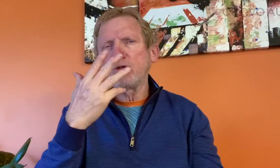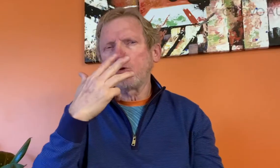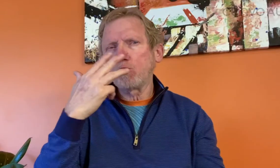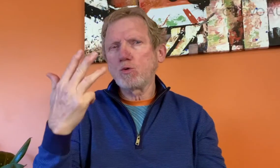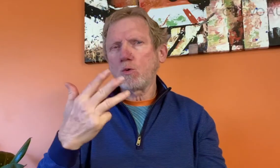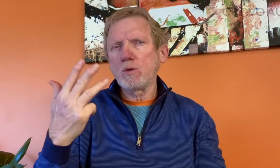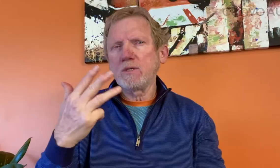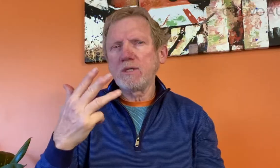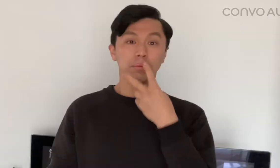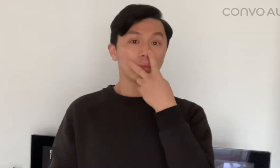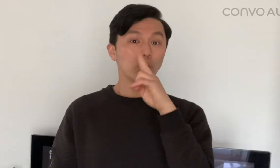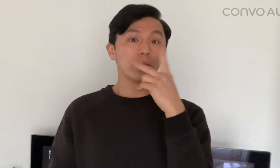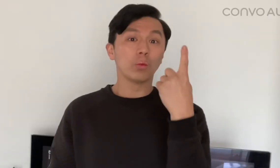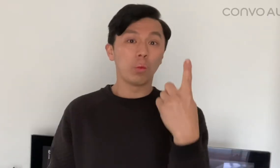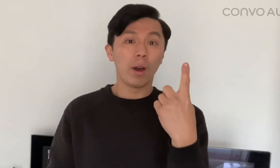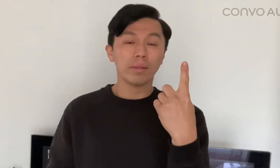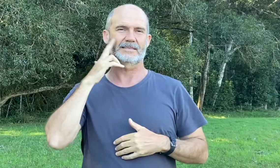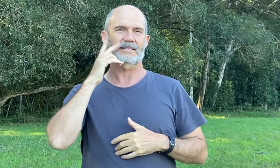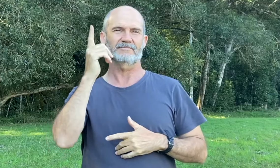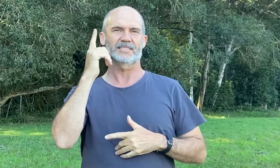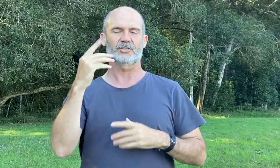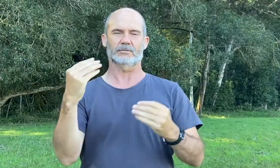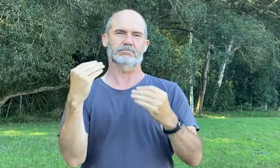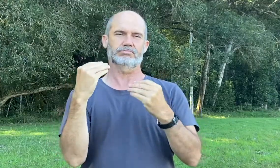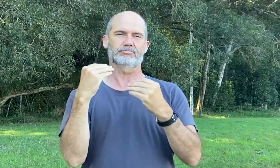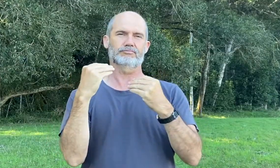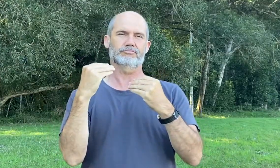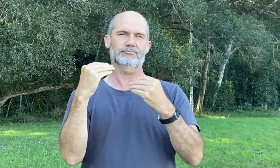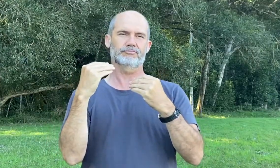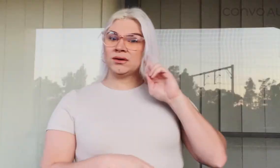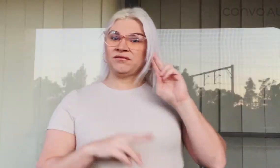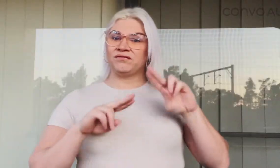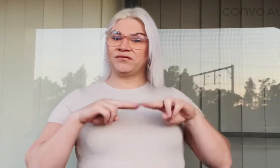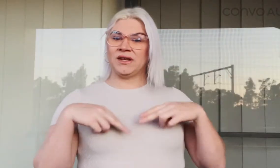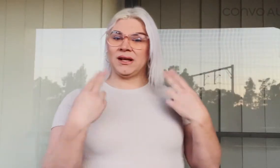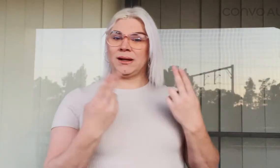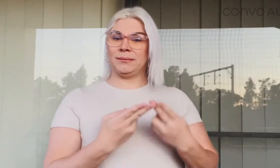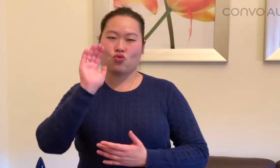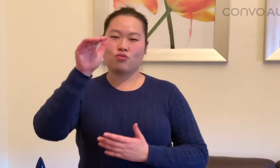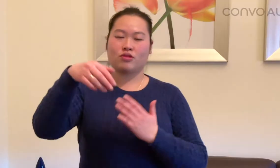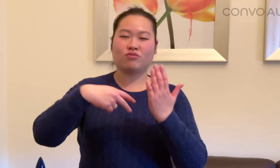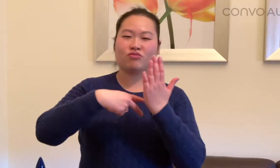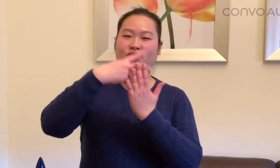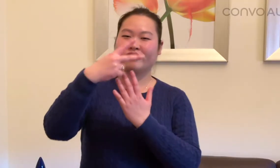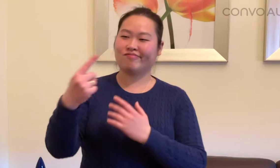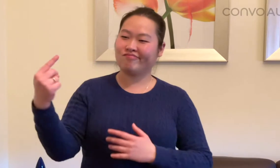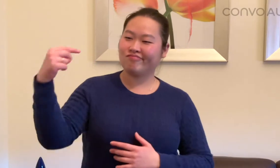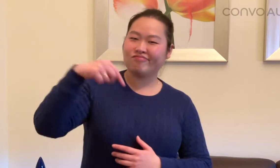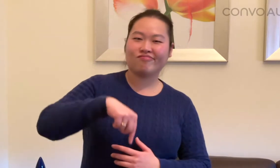19 years old. 21 years old. A teacher of the Deaf taught me sign... My Deaf family. As part of a home program.